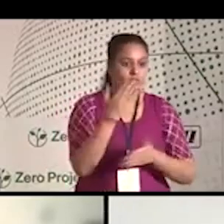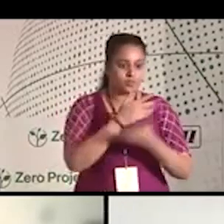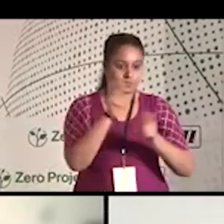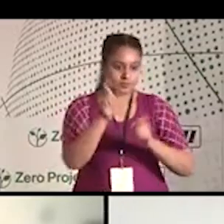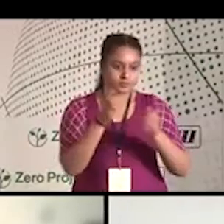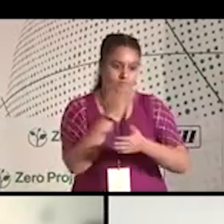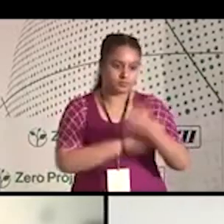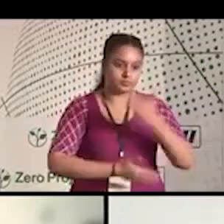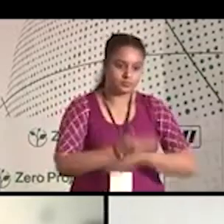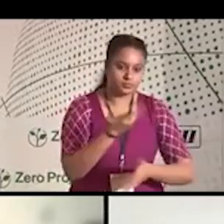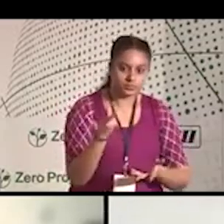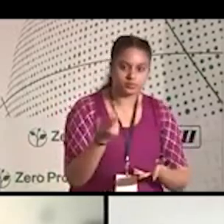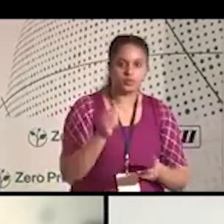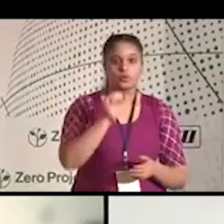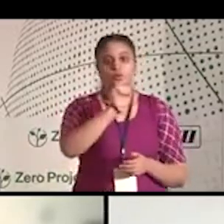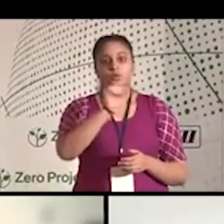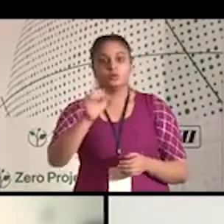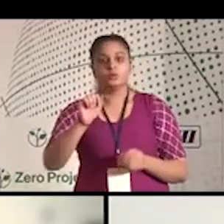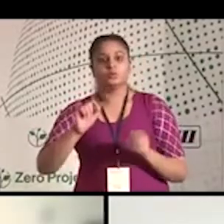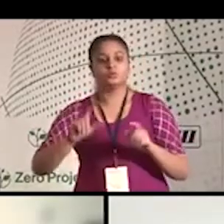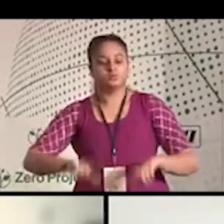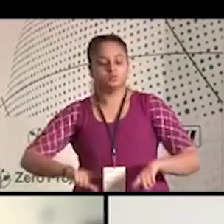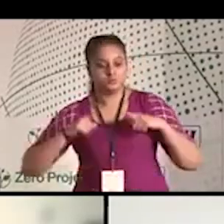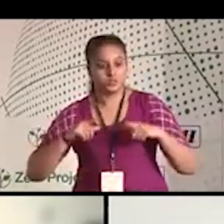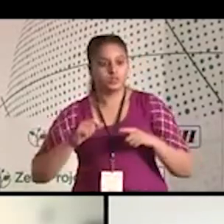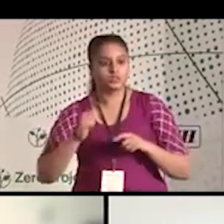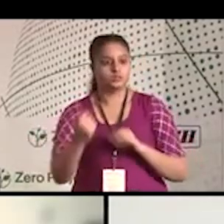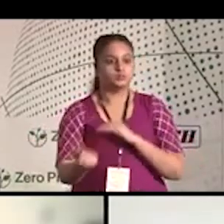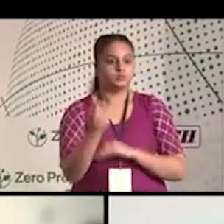to make their life empowered and sustainable.